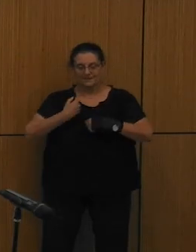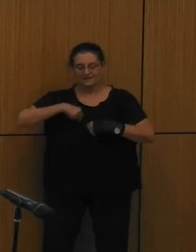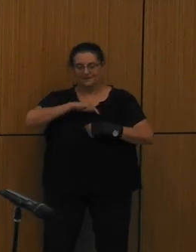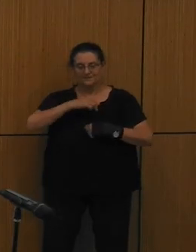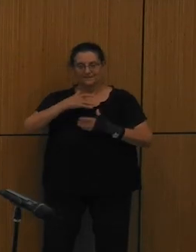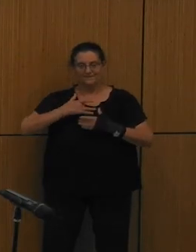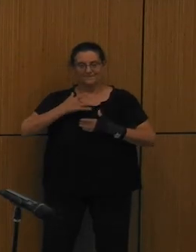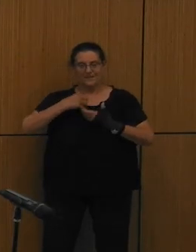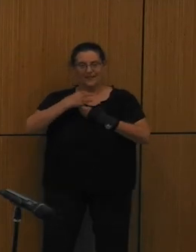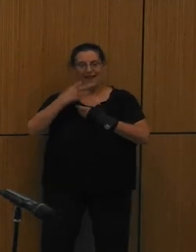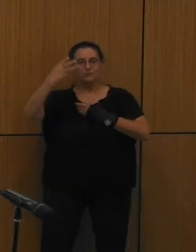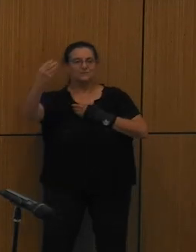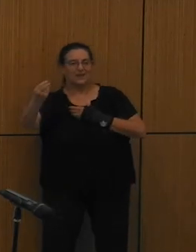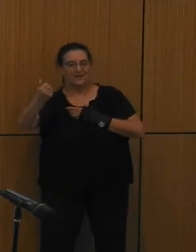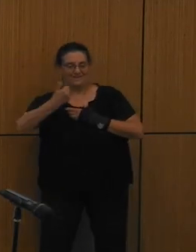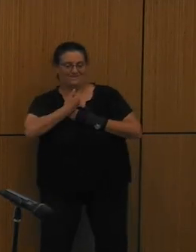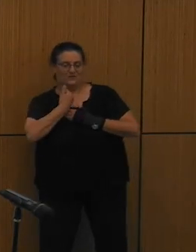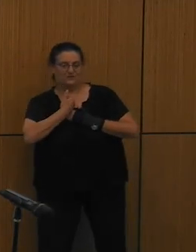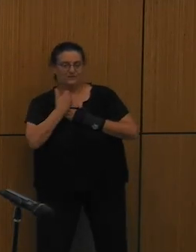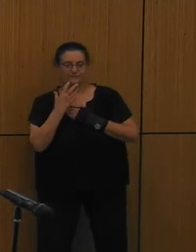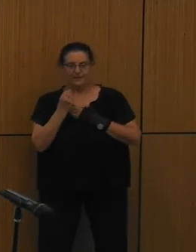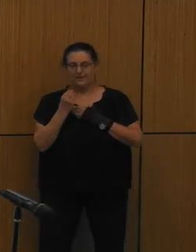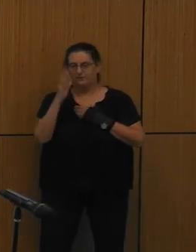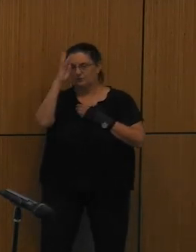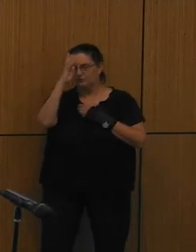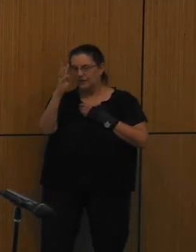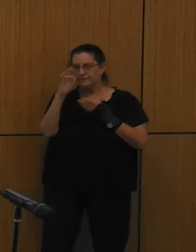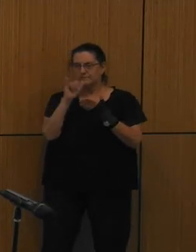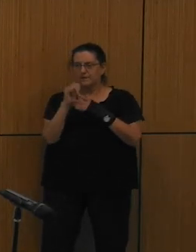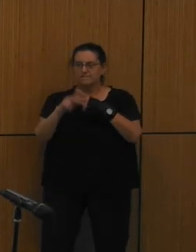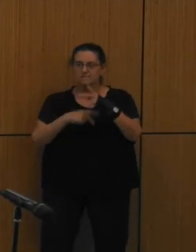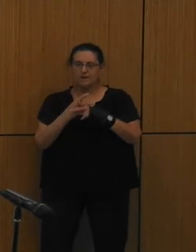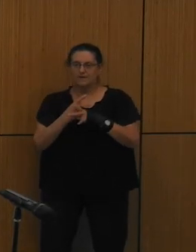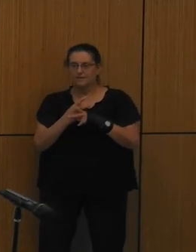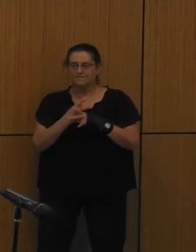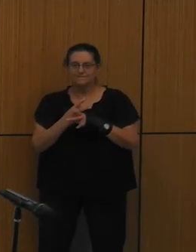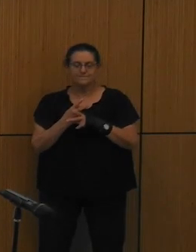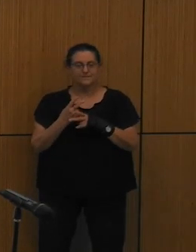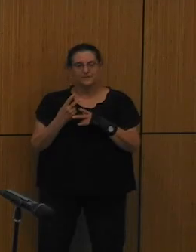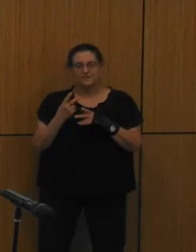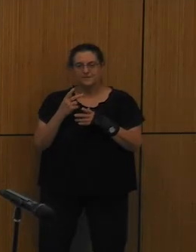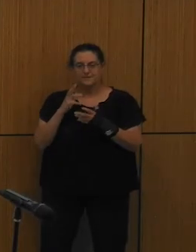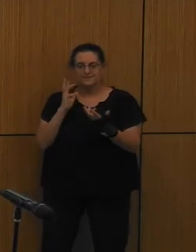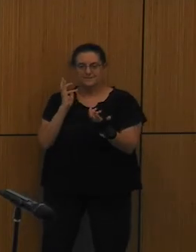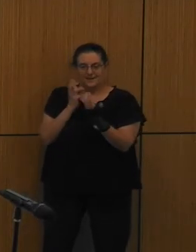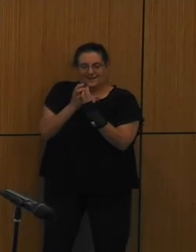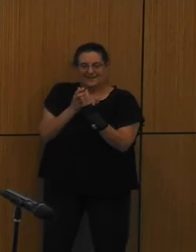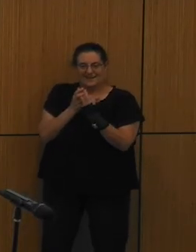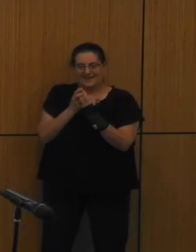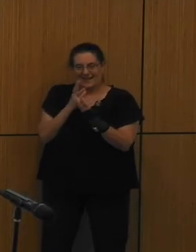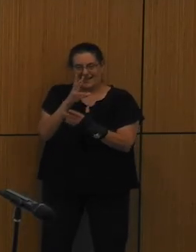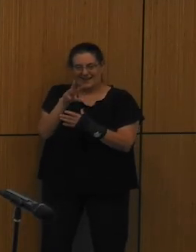And actually creates, you know, this, this sense of deep, deep engagement and deep, focus.